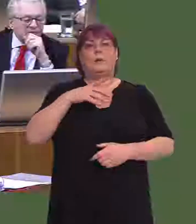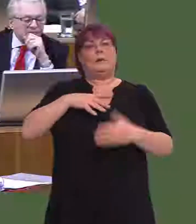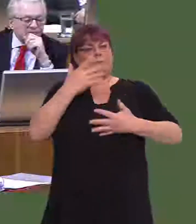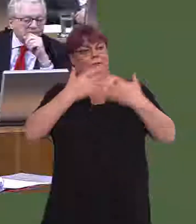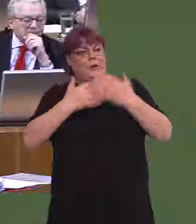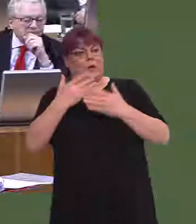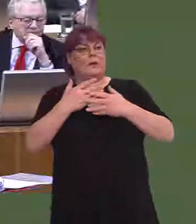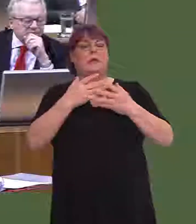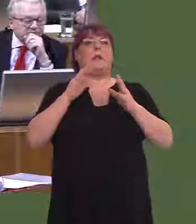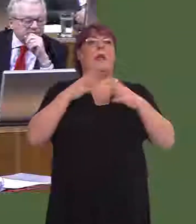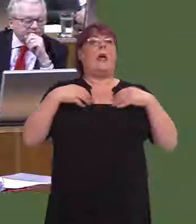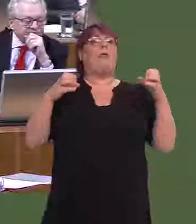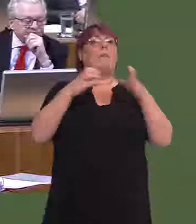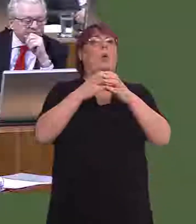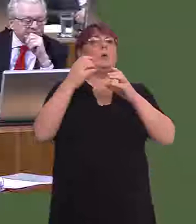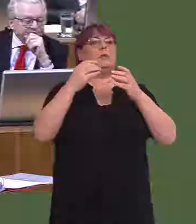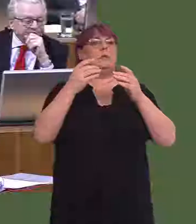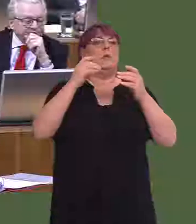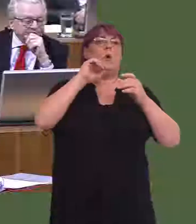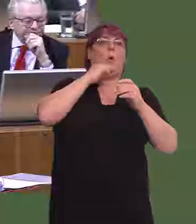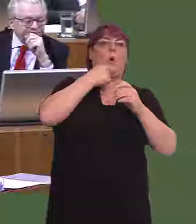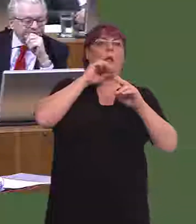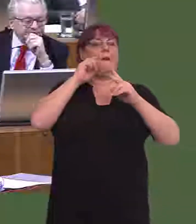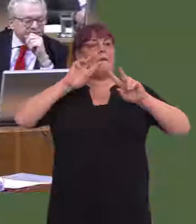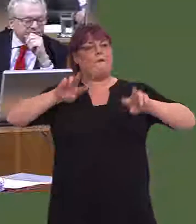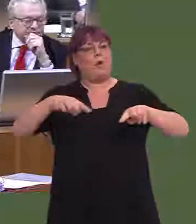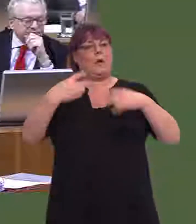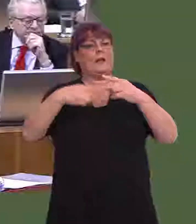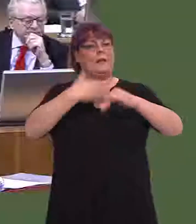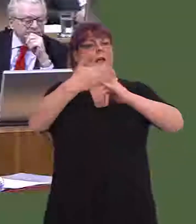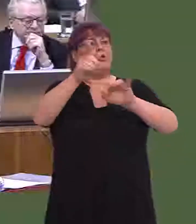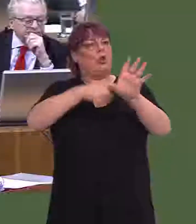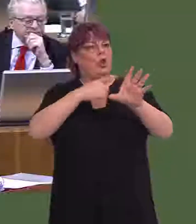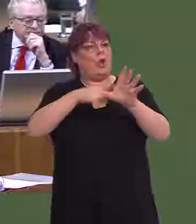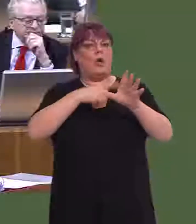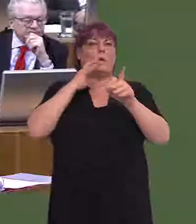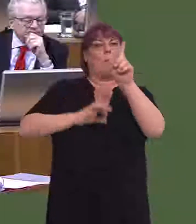meeting the £36 million revised forecast at year end, and improving into 2018 to 2019.